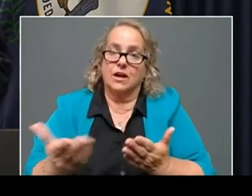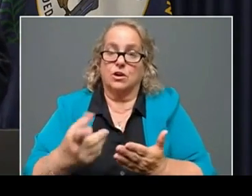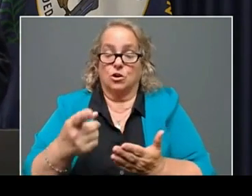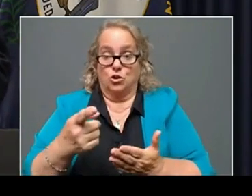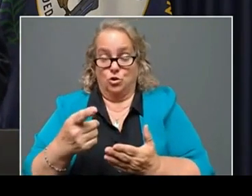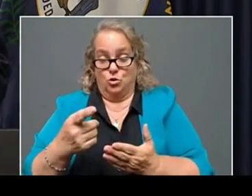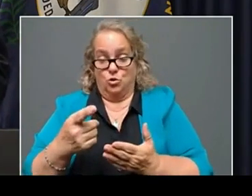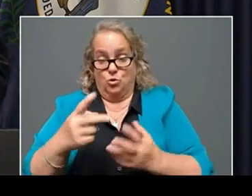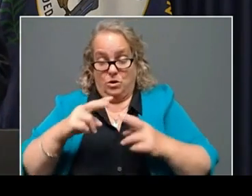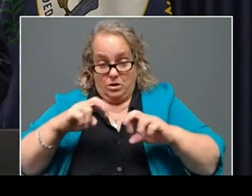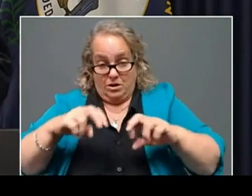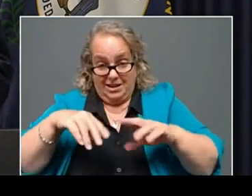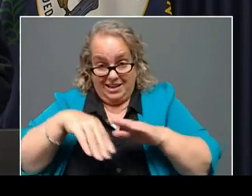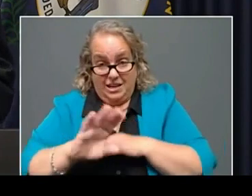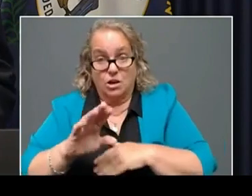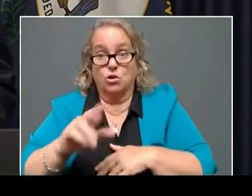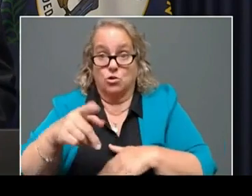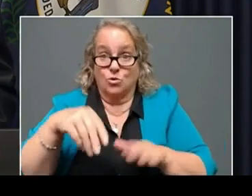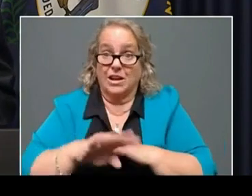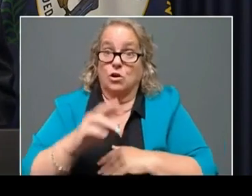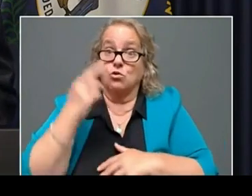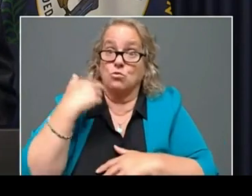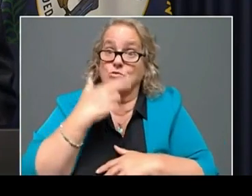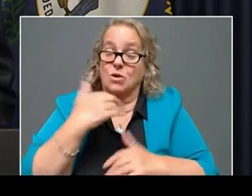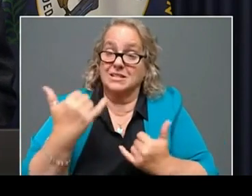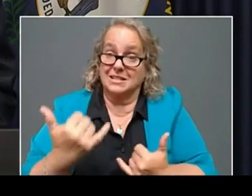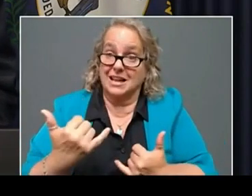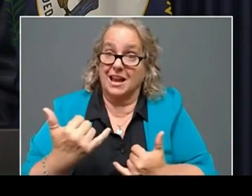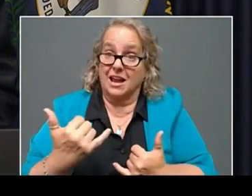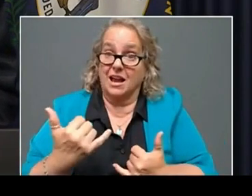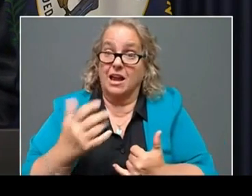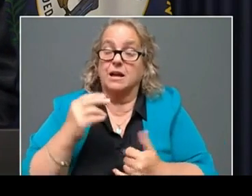restaurants right now. Or at least certain types and people are wearing